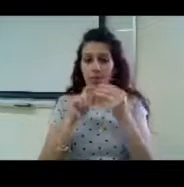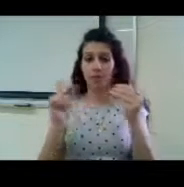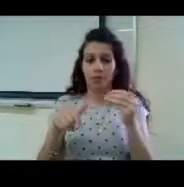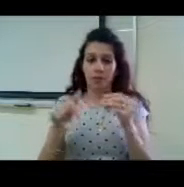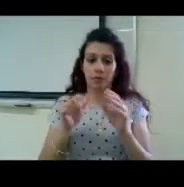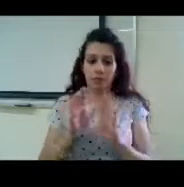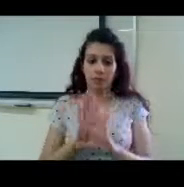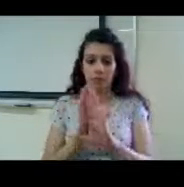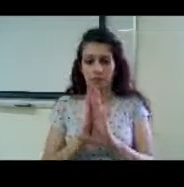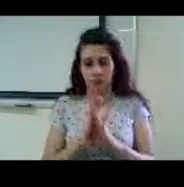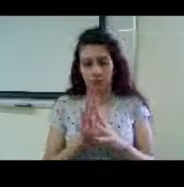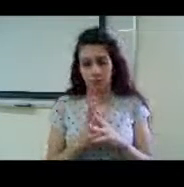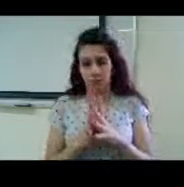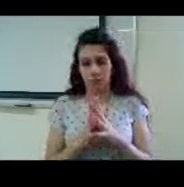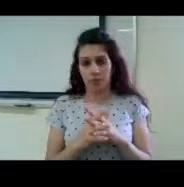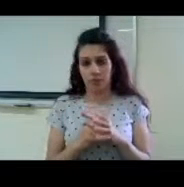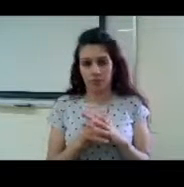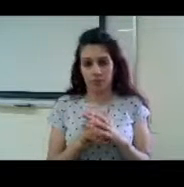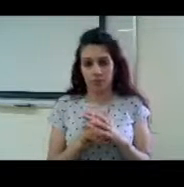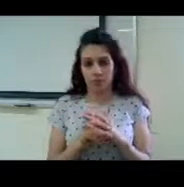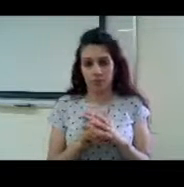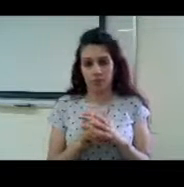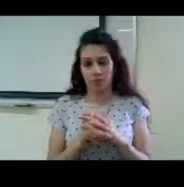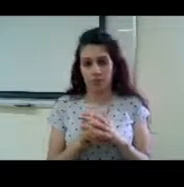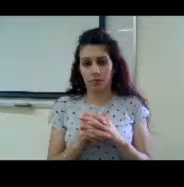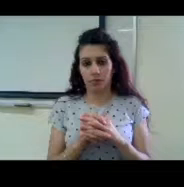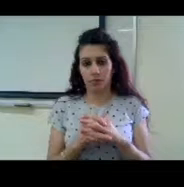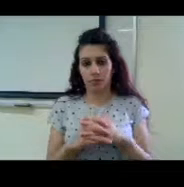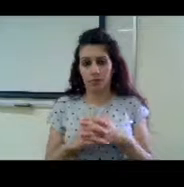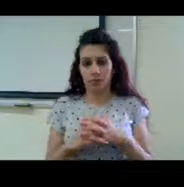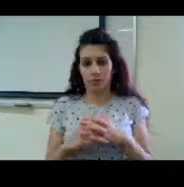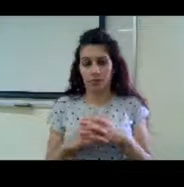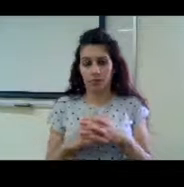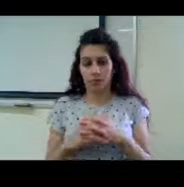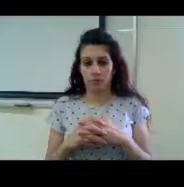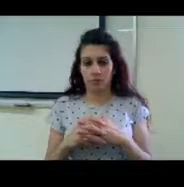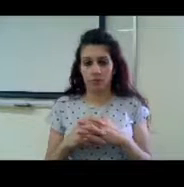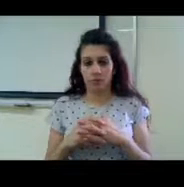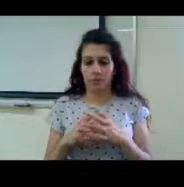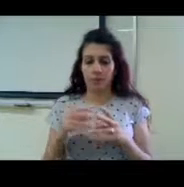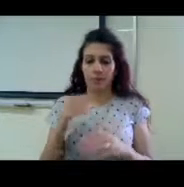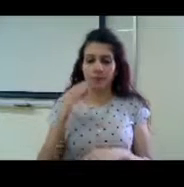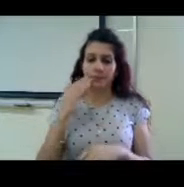offline platform for learning as well David mentioned at the beginning there